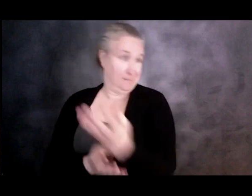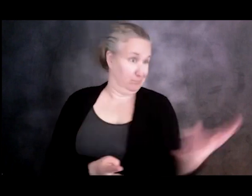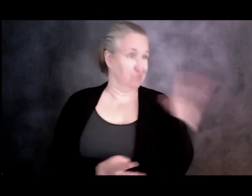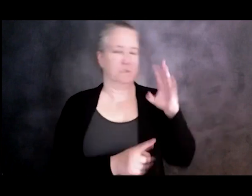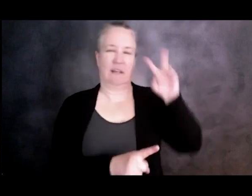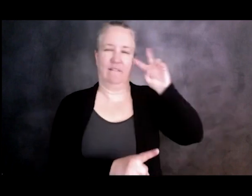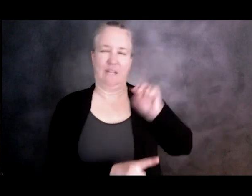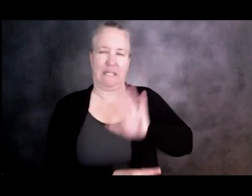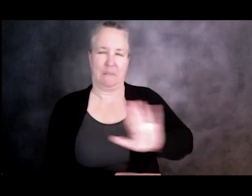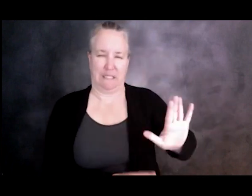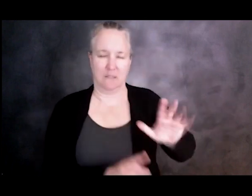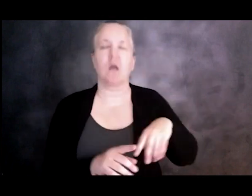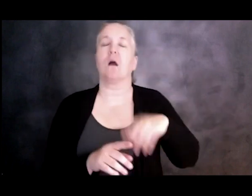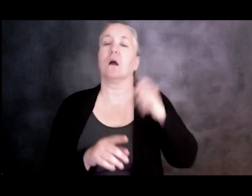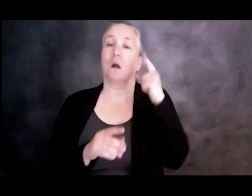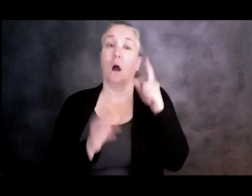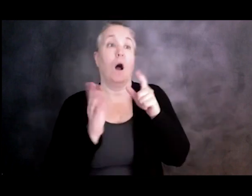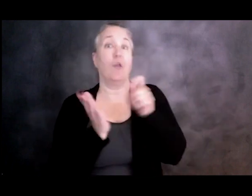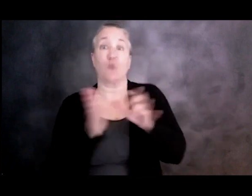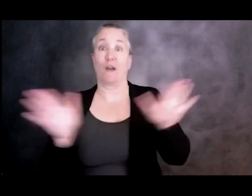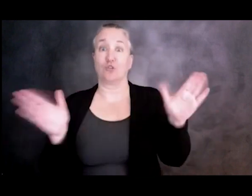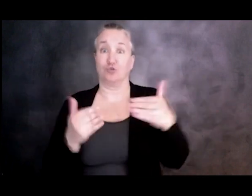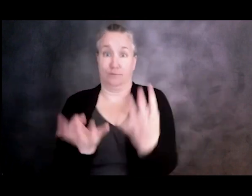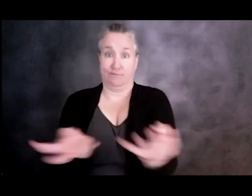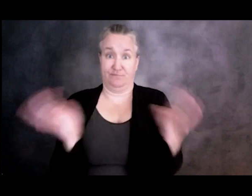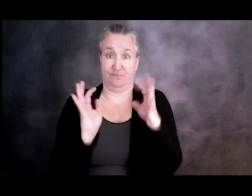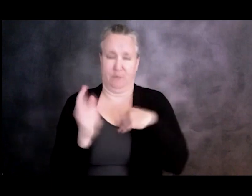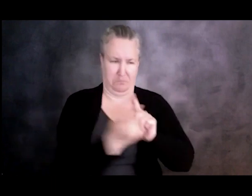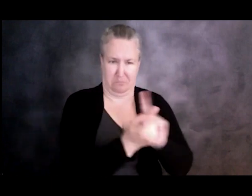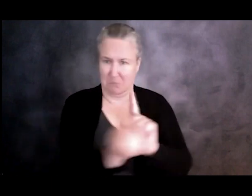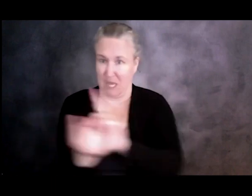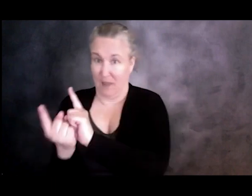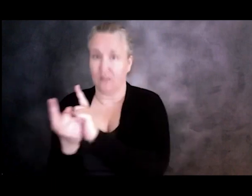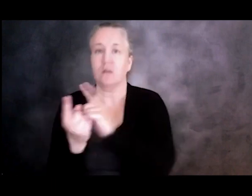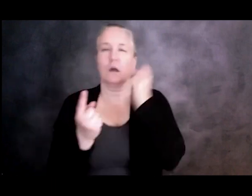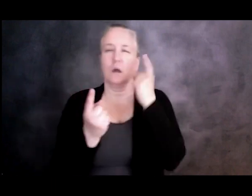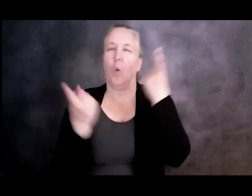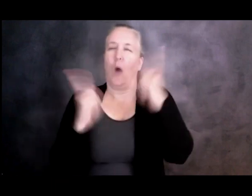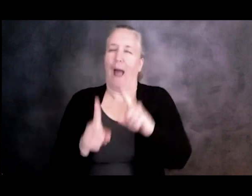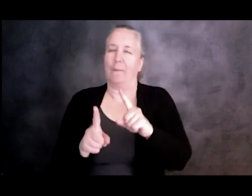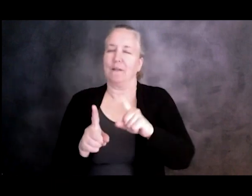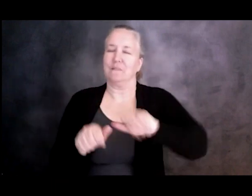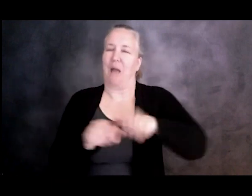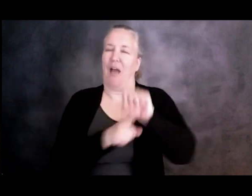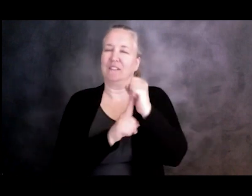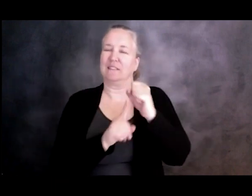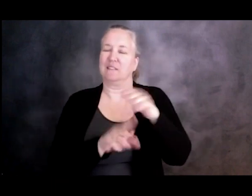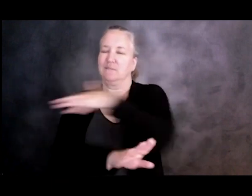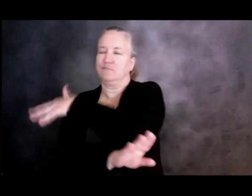But the last thing is I met the writer's room and the stuff that happens behind the scenes. And so it's really crucial that in the writer's room,